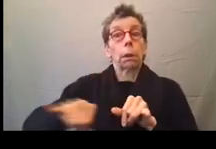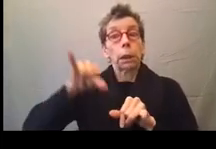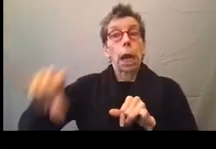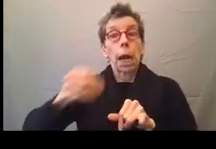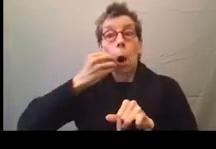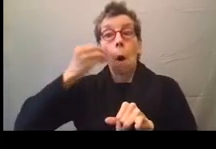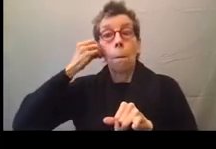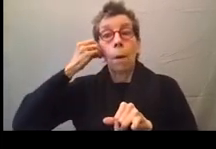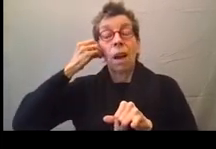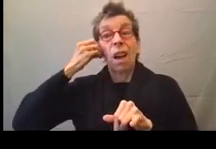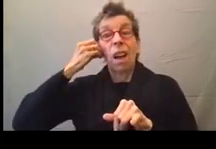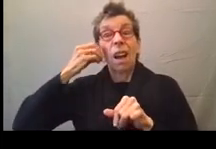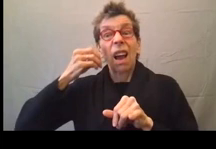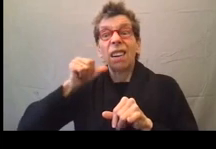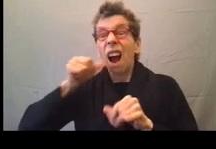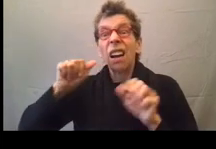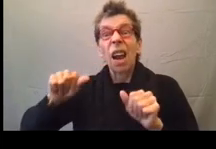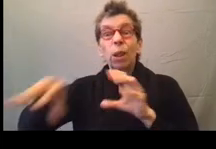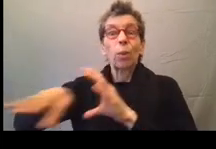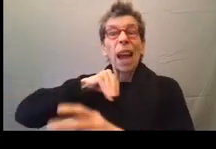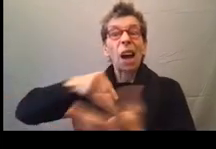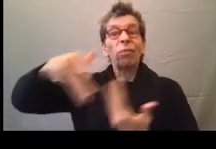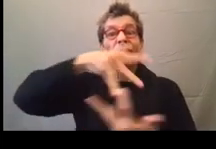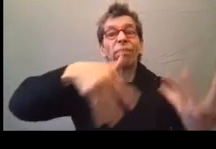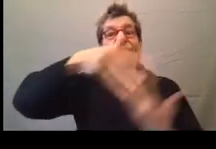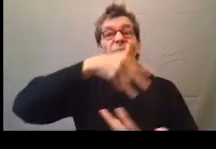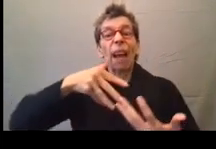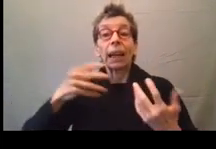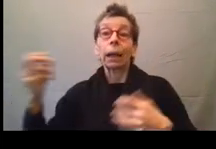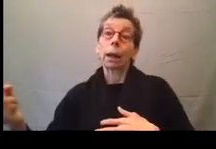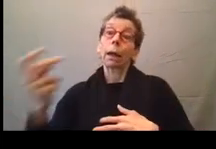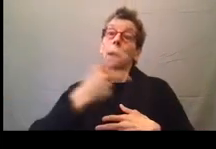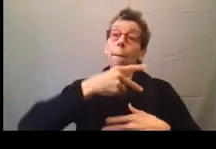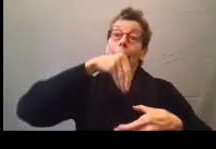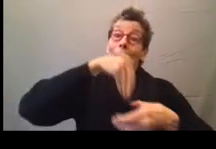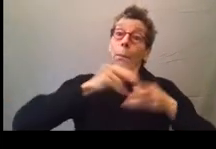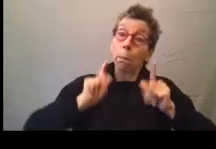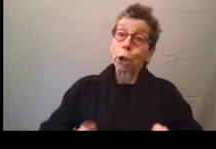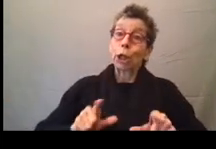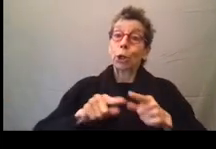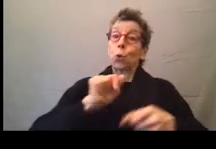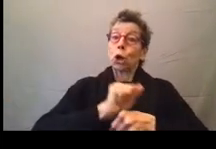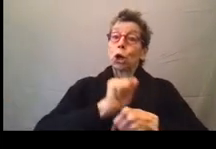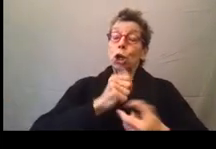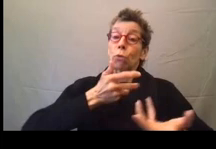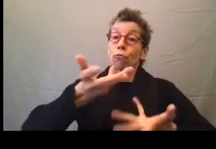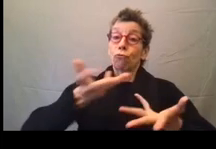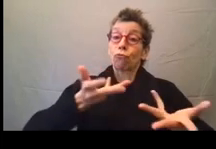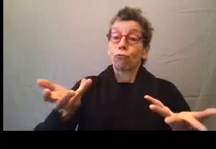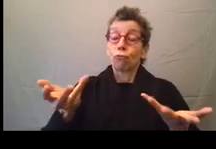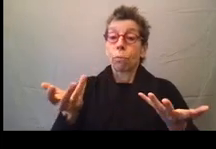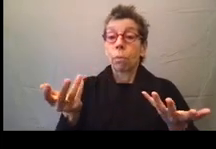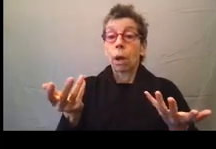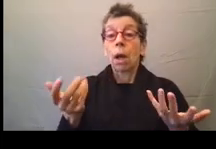not out in the world. And not out in a workplace. And at AAPD we have seen time and time again